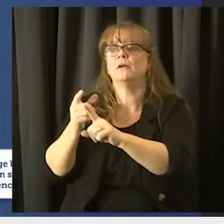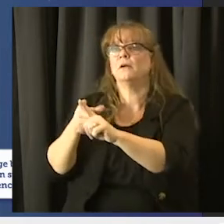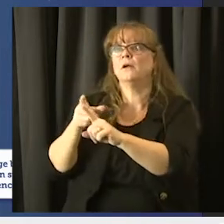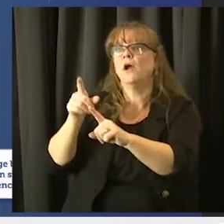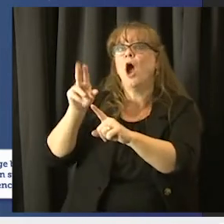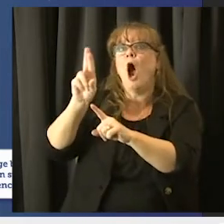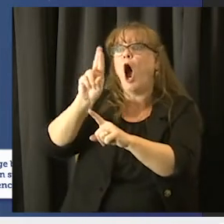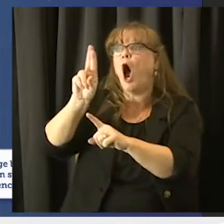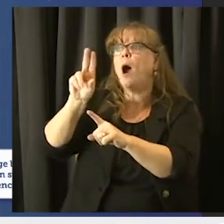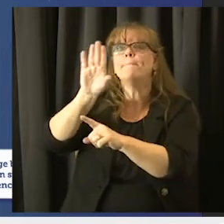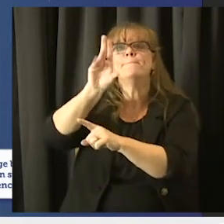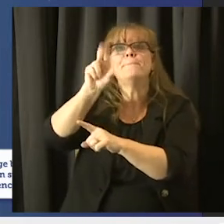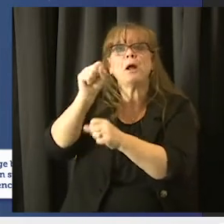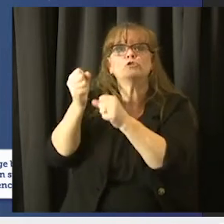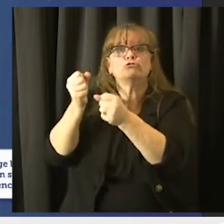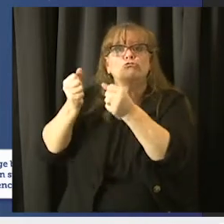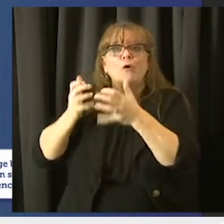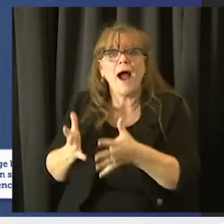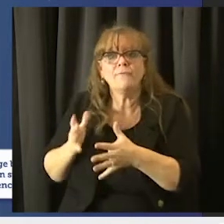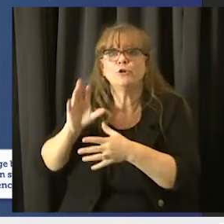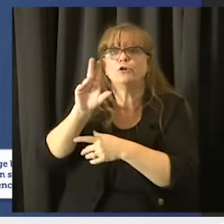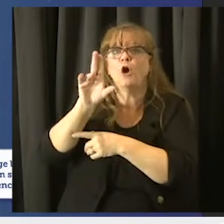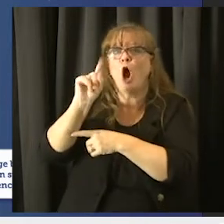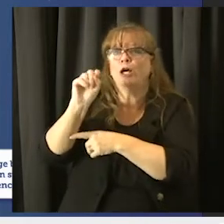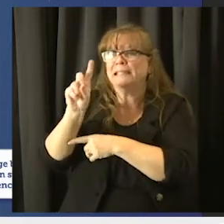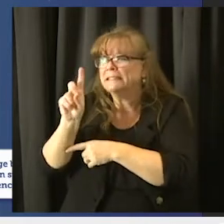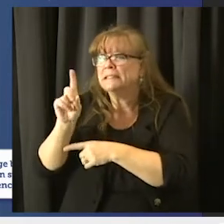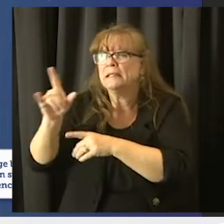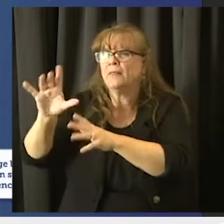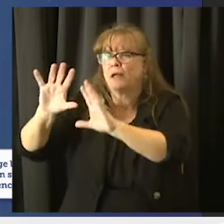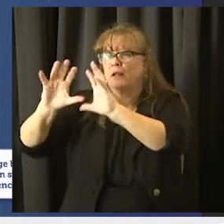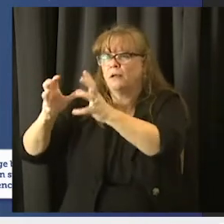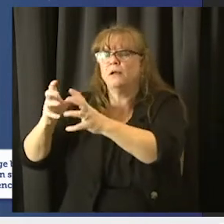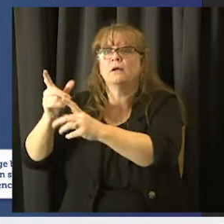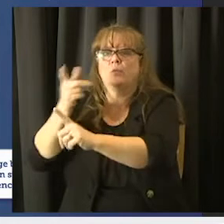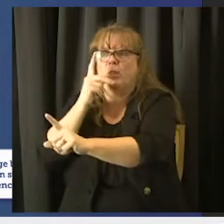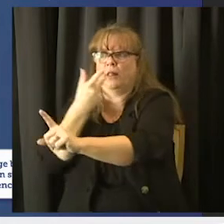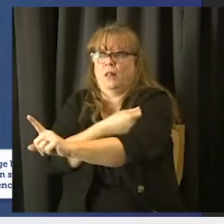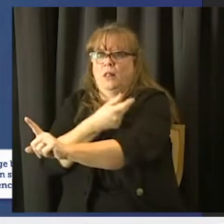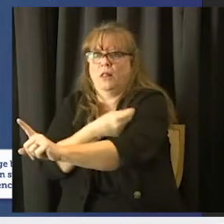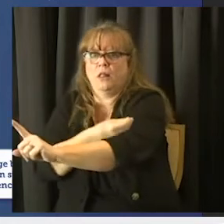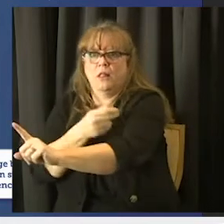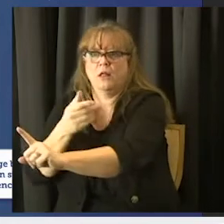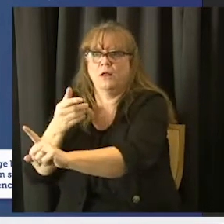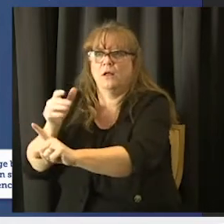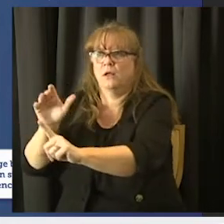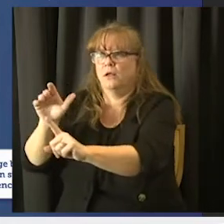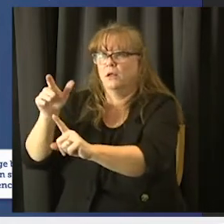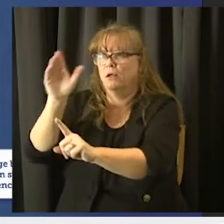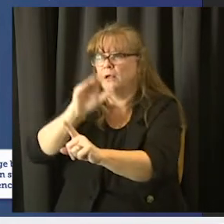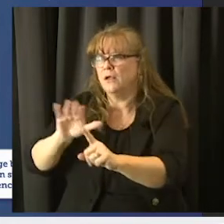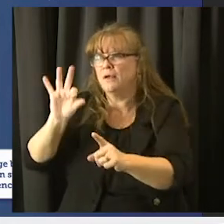and it might be you know february 26th so so those those will be specific dates for specific workers